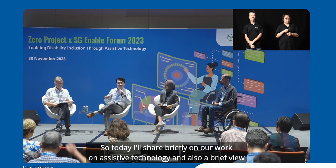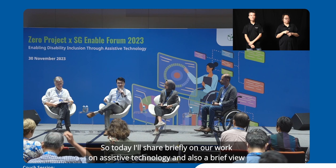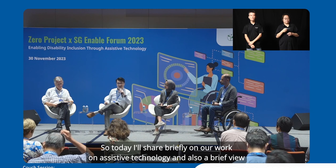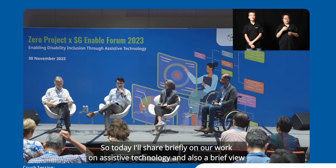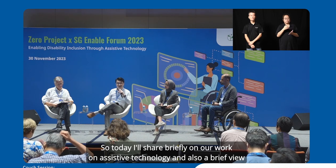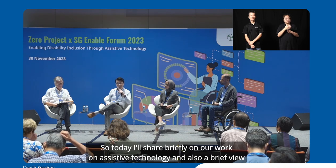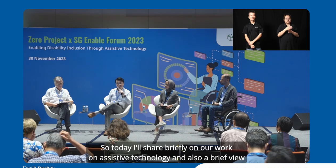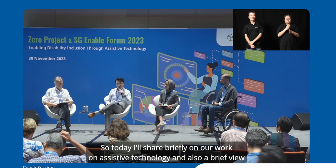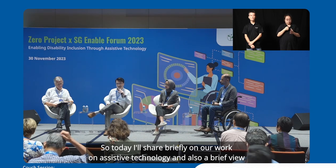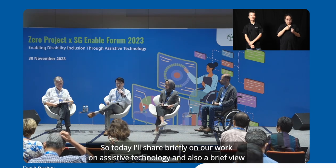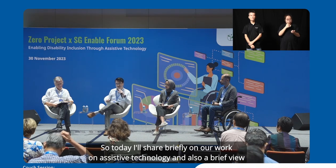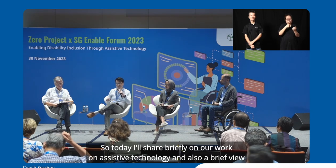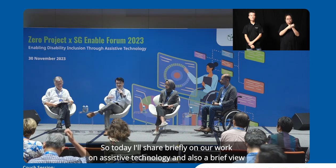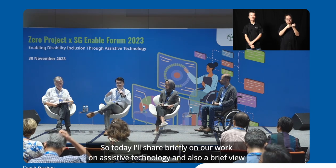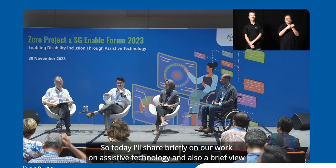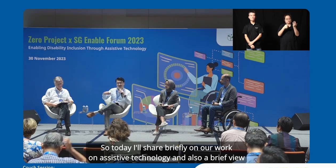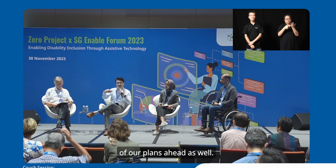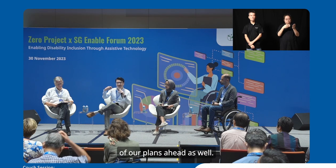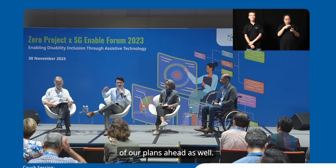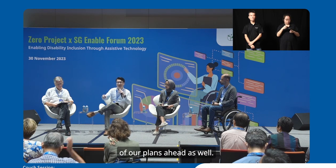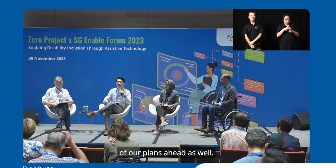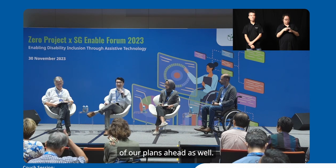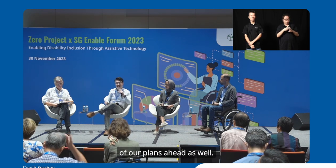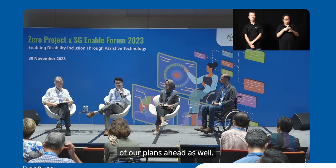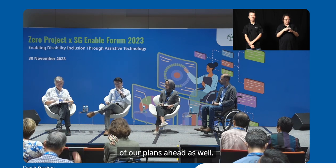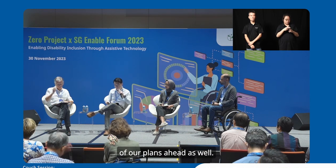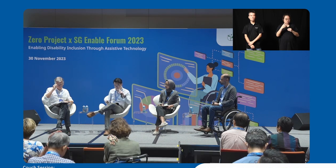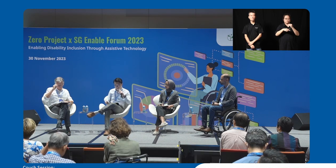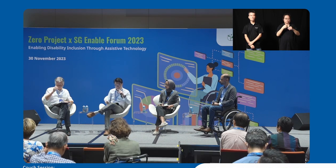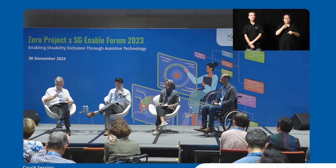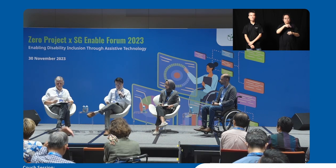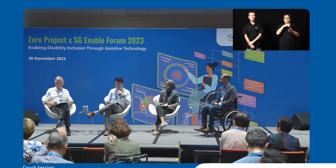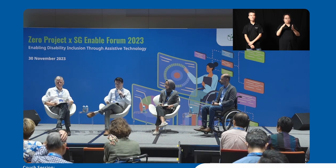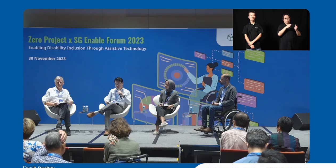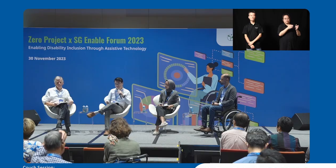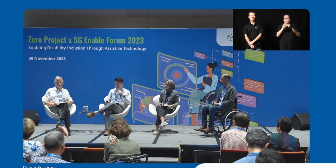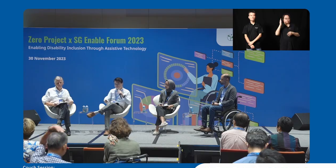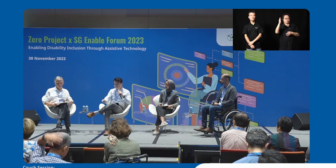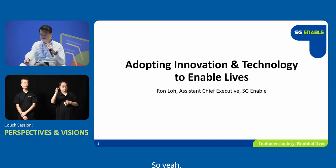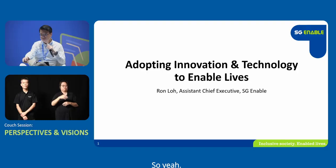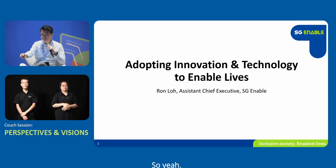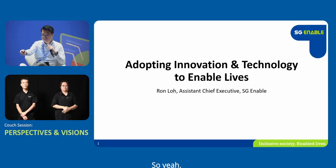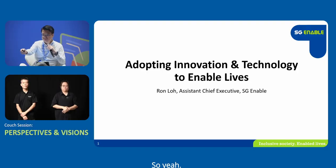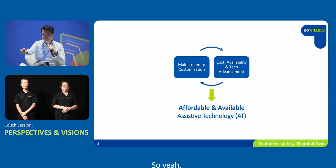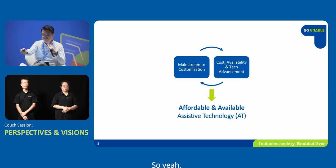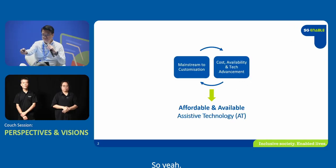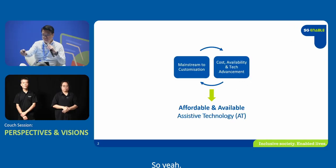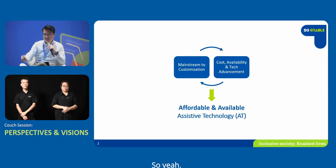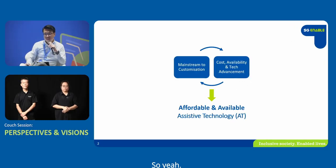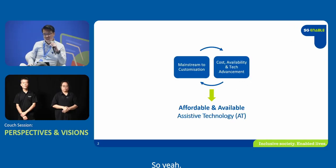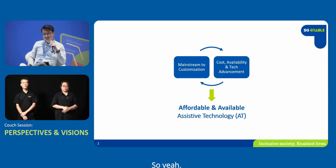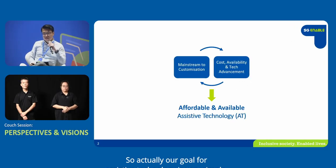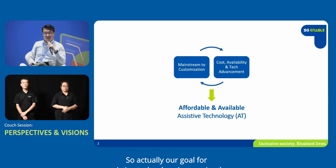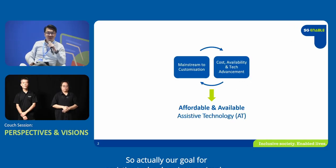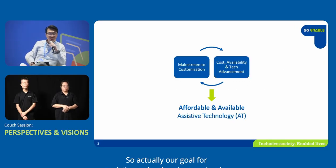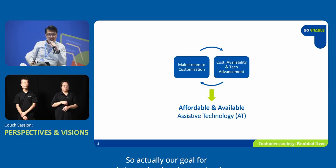on exessive technology and also a brief view of our plans ahead as well so yeah so actually our